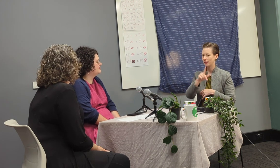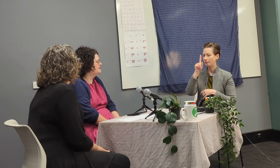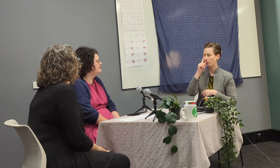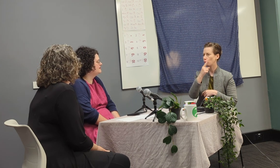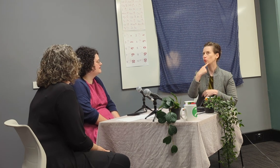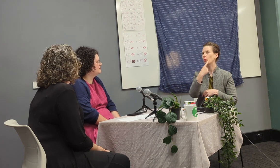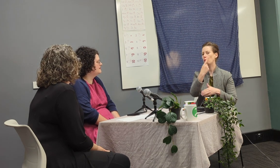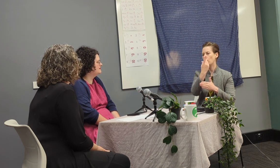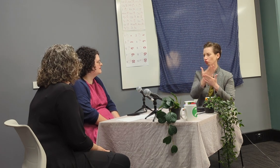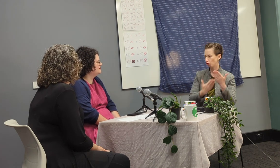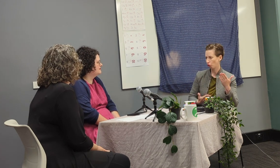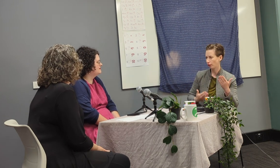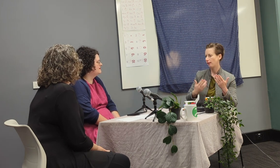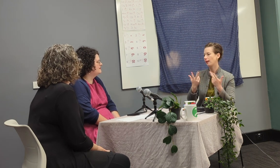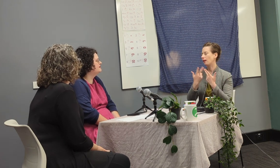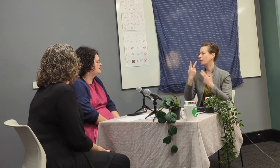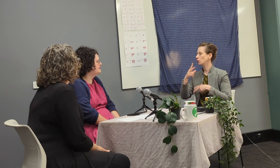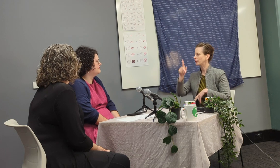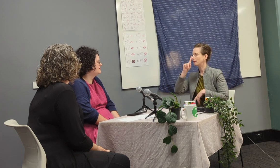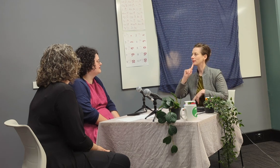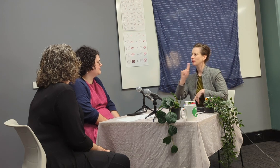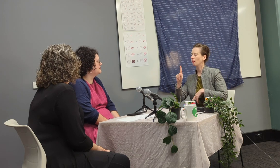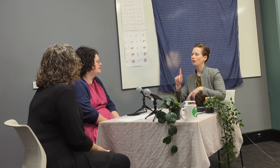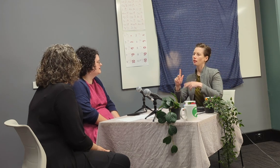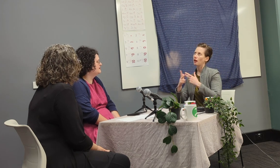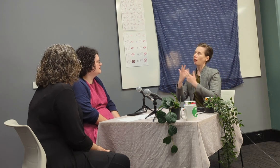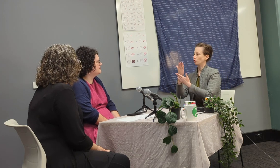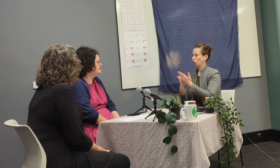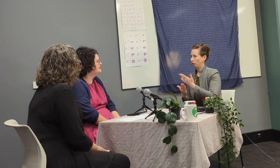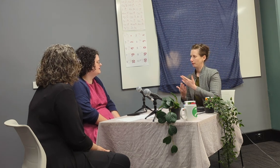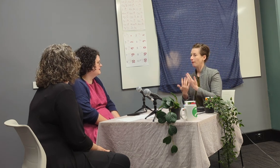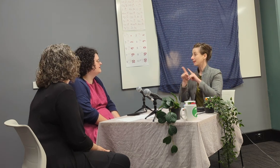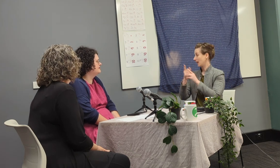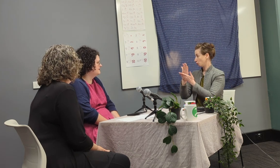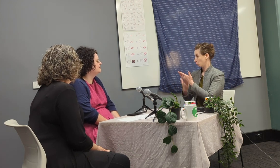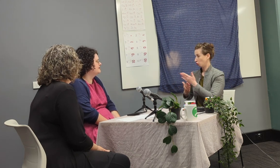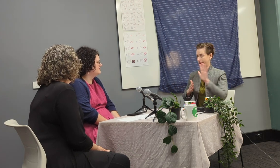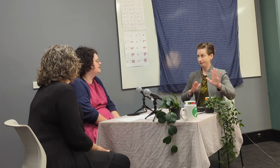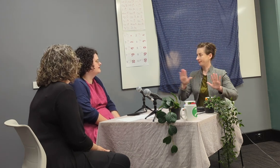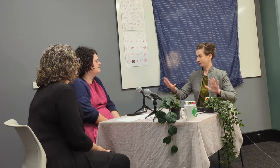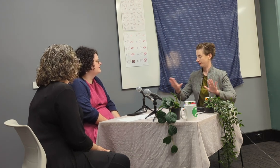We had 20 people who told one story, and another 20 people telling another story.